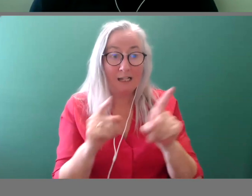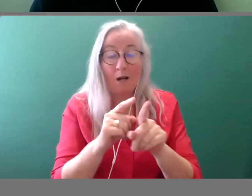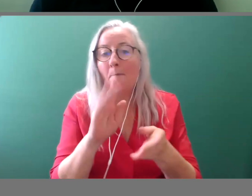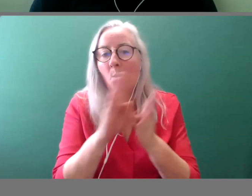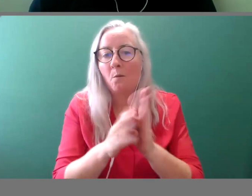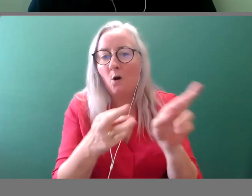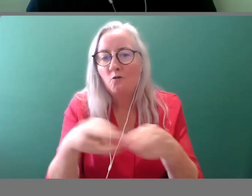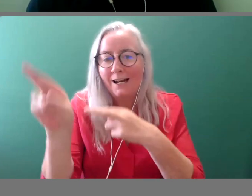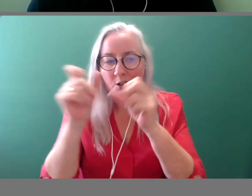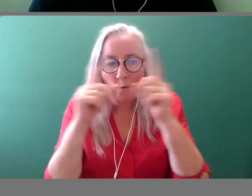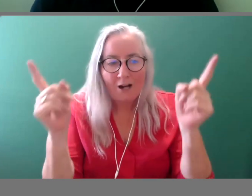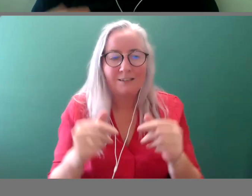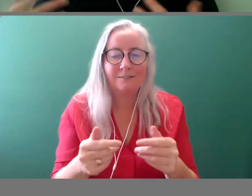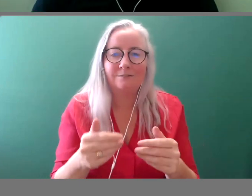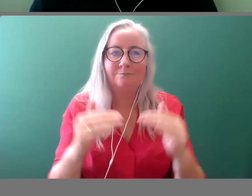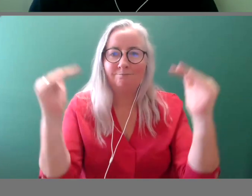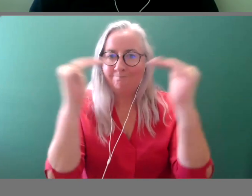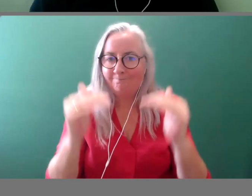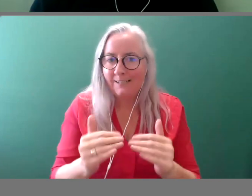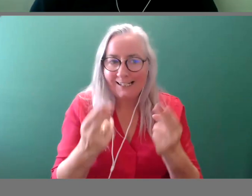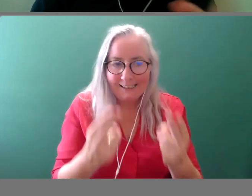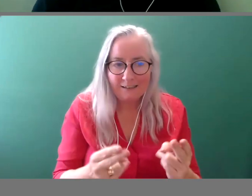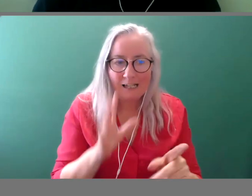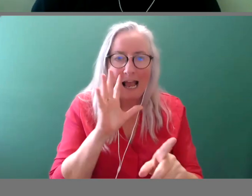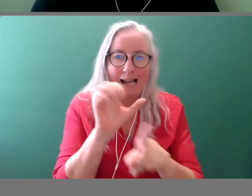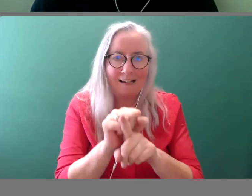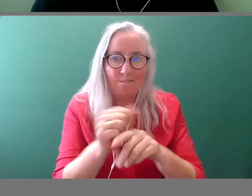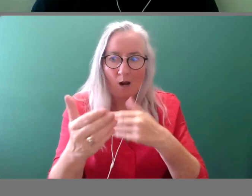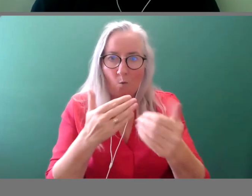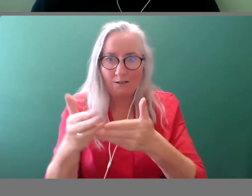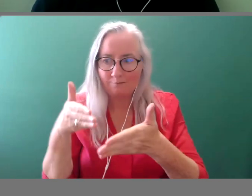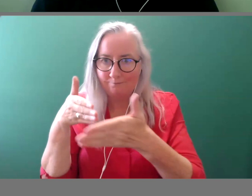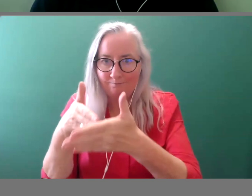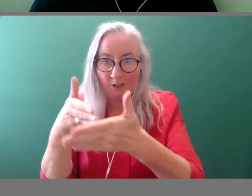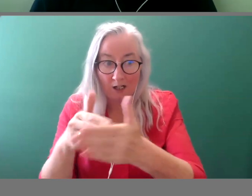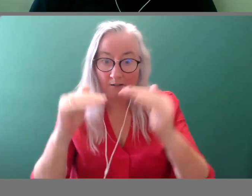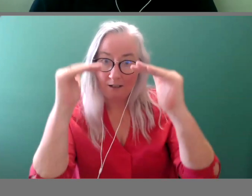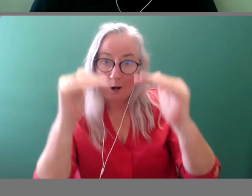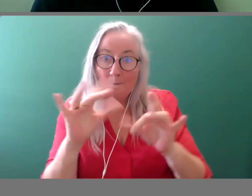about addressing needs, it's about identifying obstacles and to ensure buildings are accessible